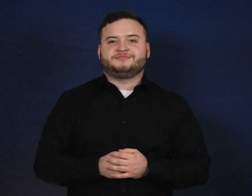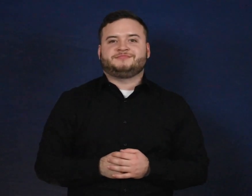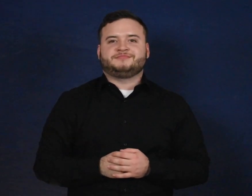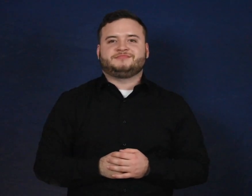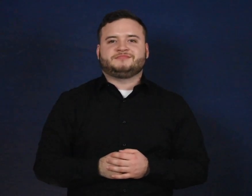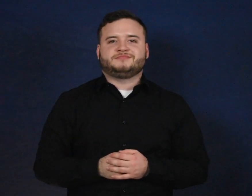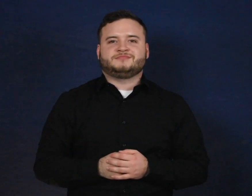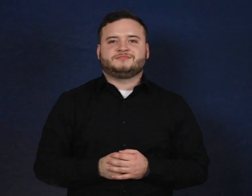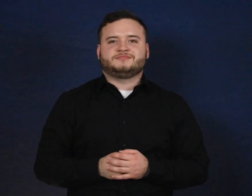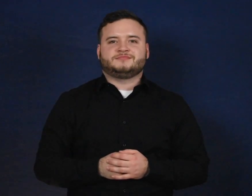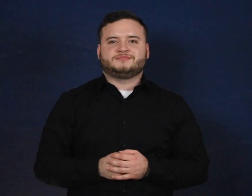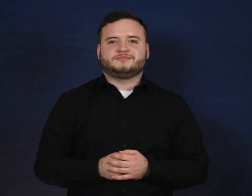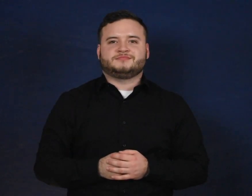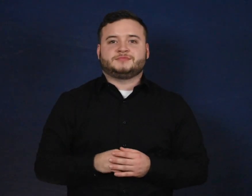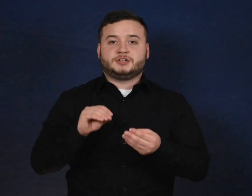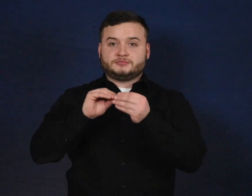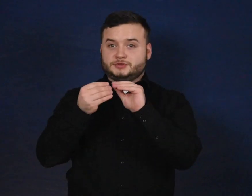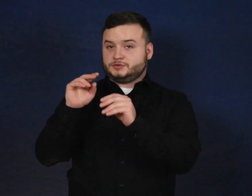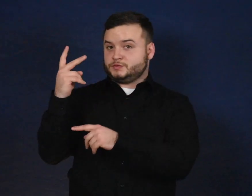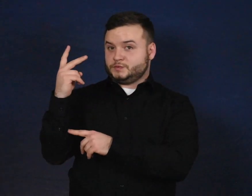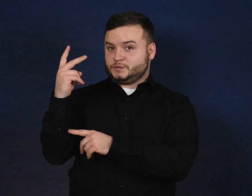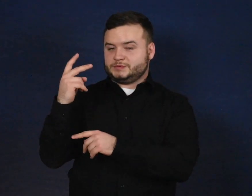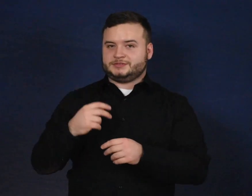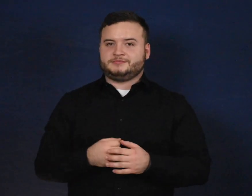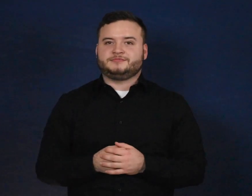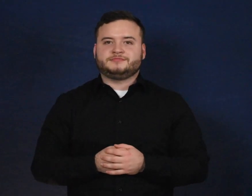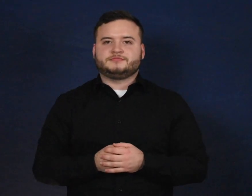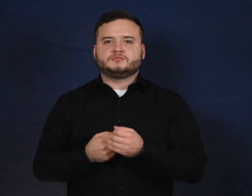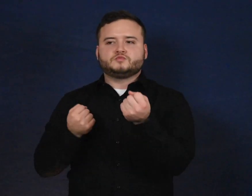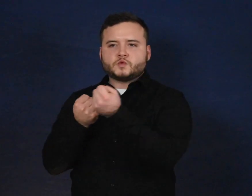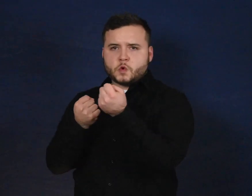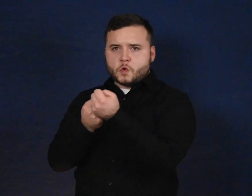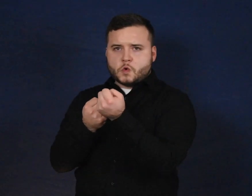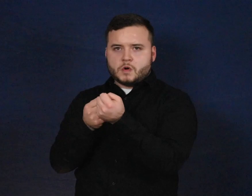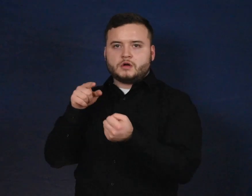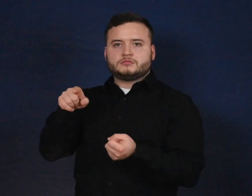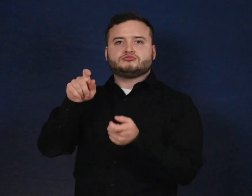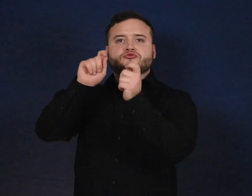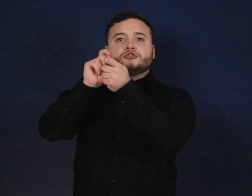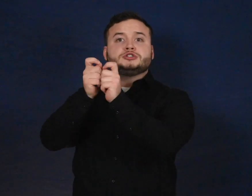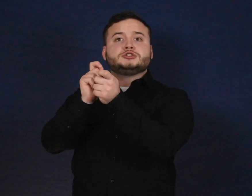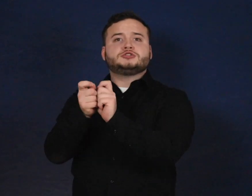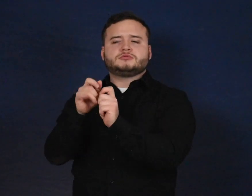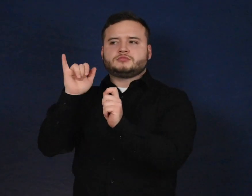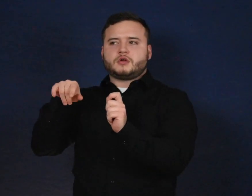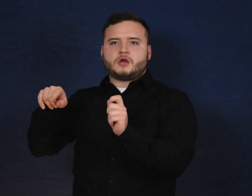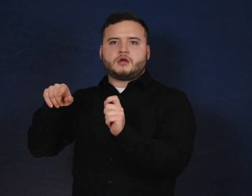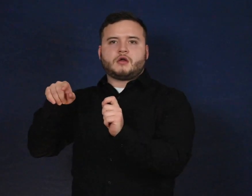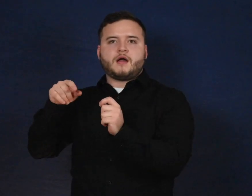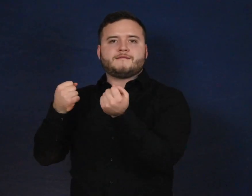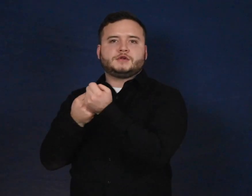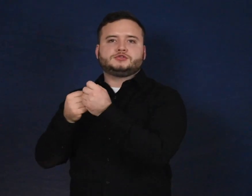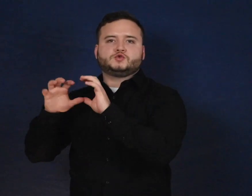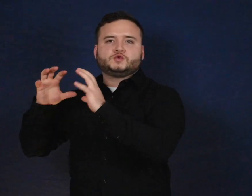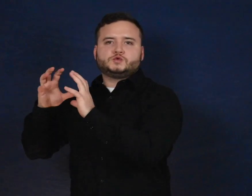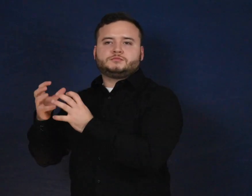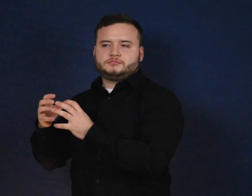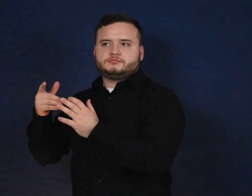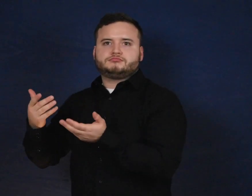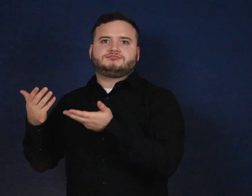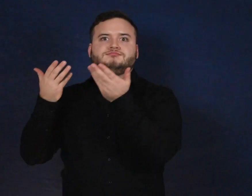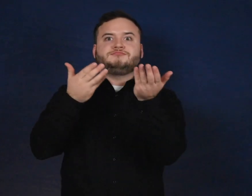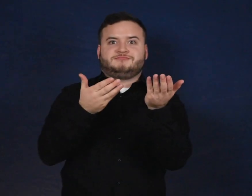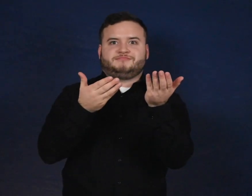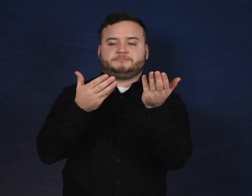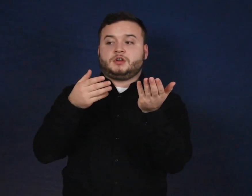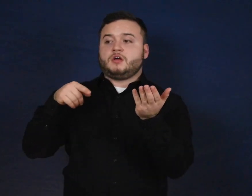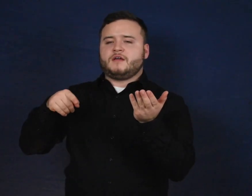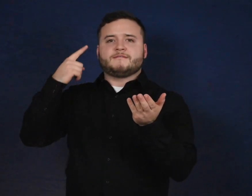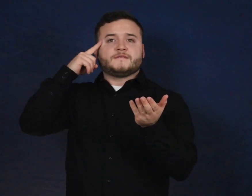2. Support changes recommended by advisory groups